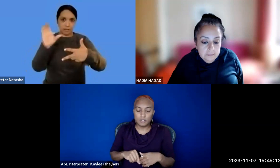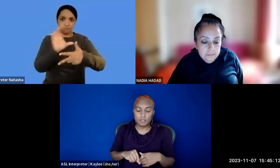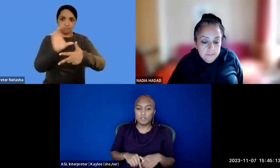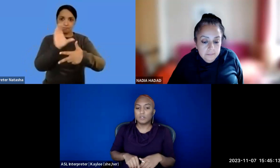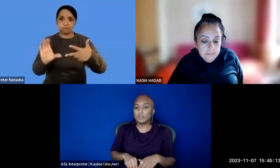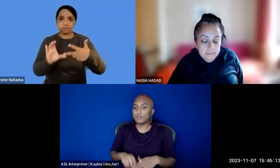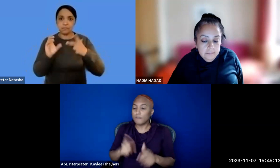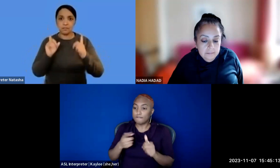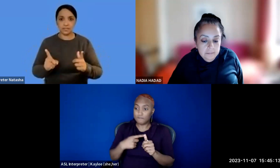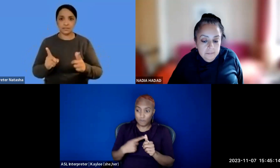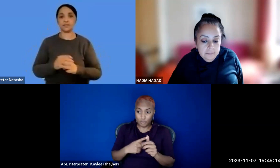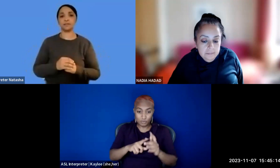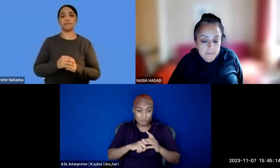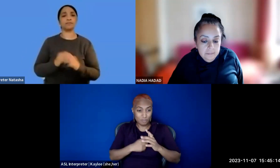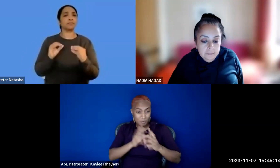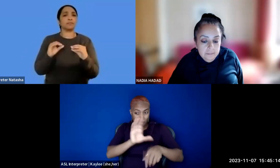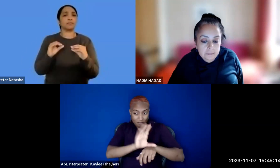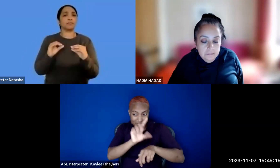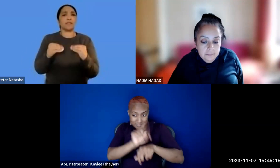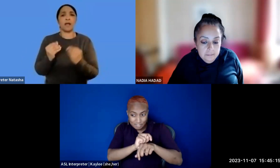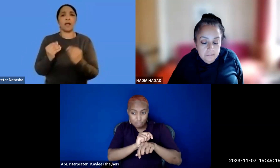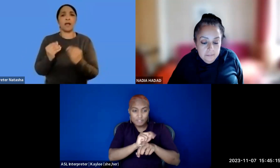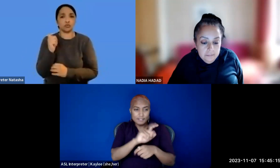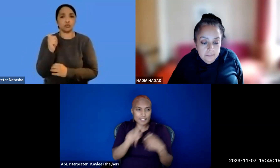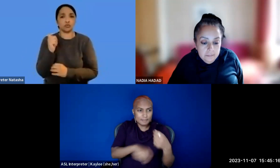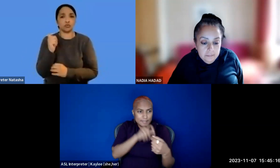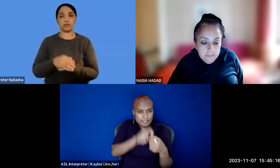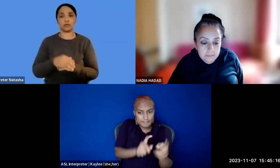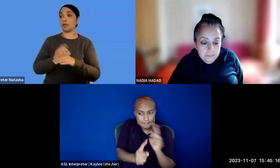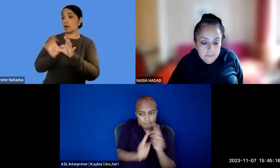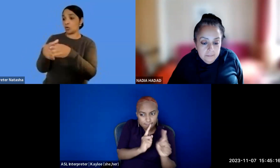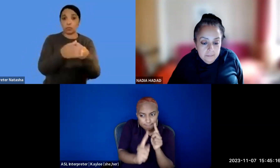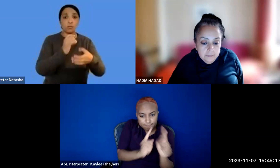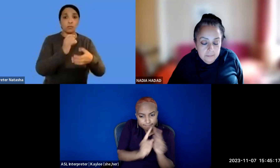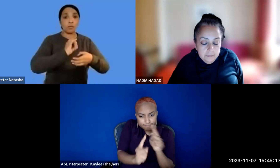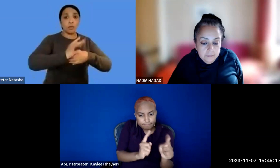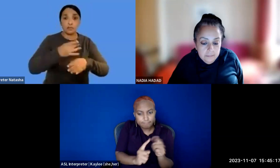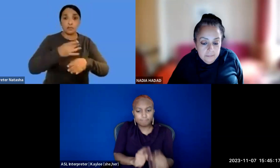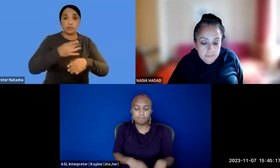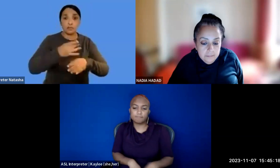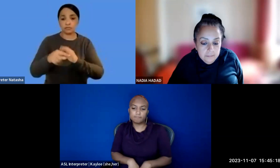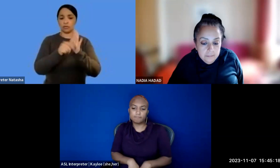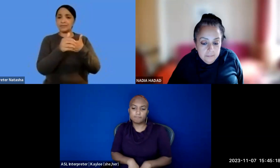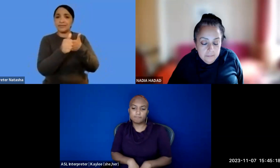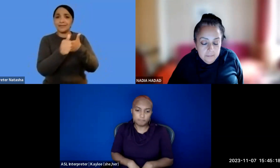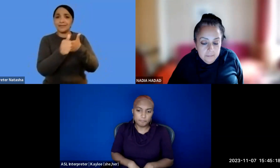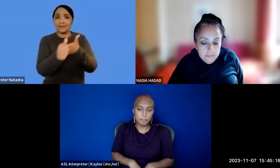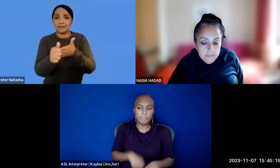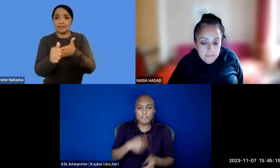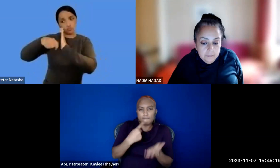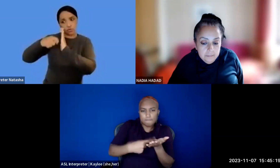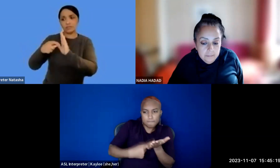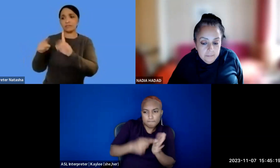policy dialogues, specific programs and mainstreaming. So when it comes to consultations,